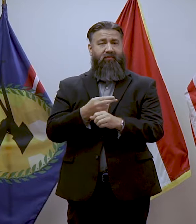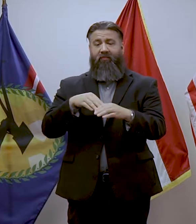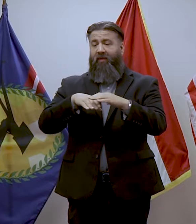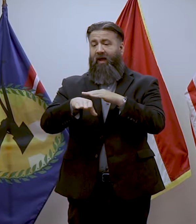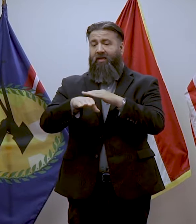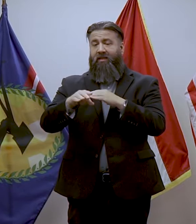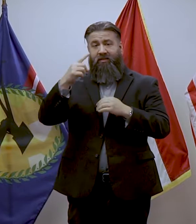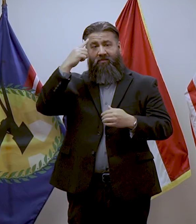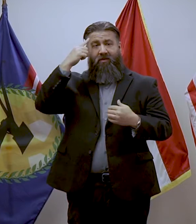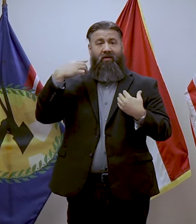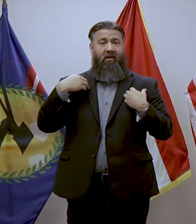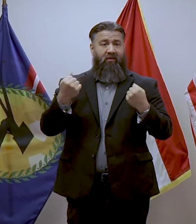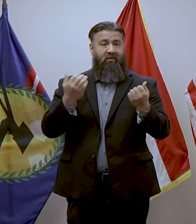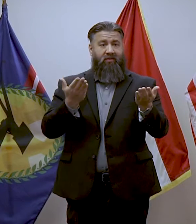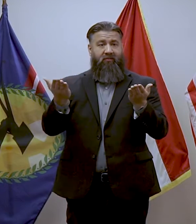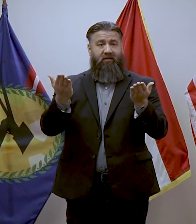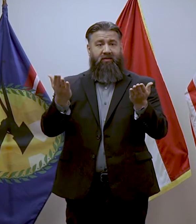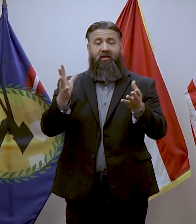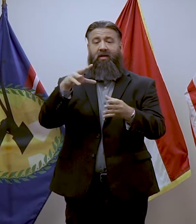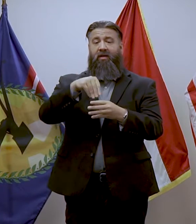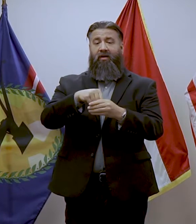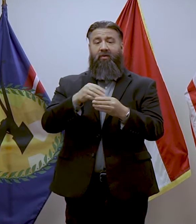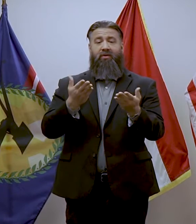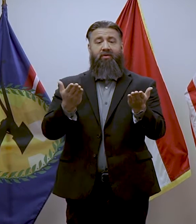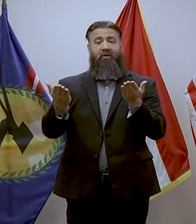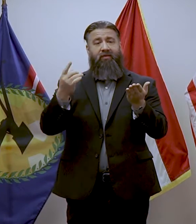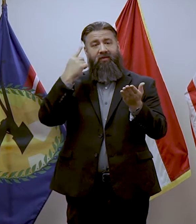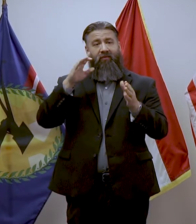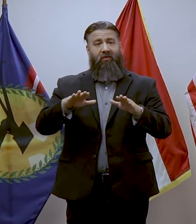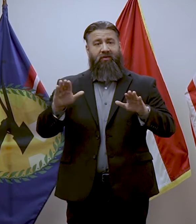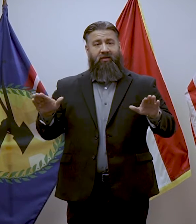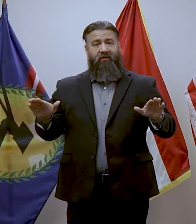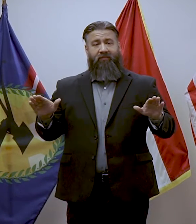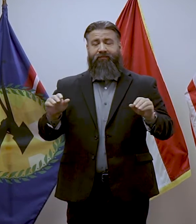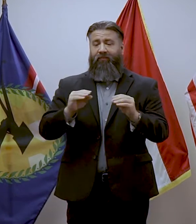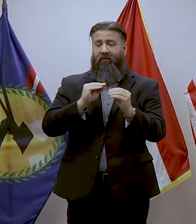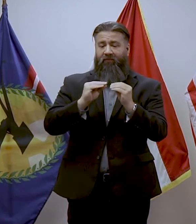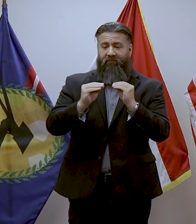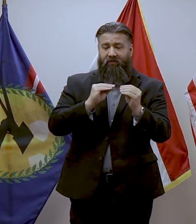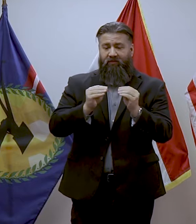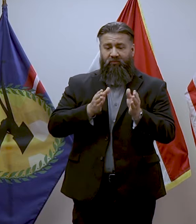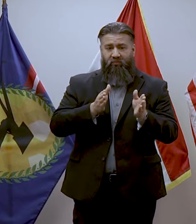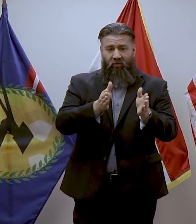including services for children, repairing roads and sidewalks, access